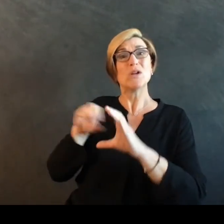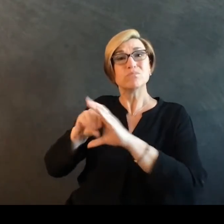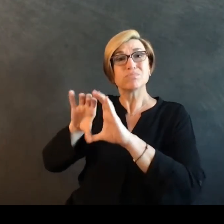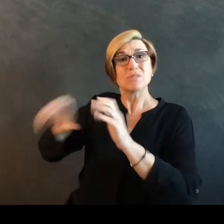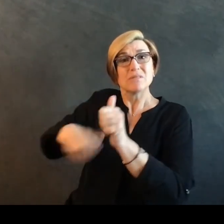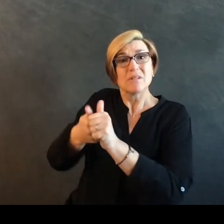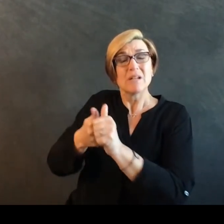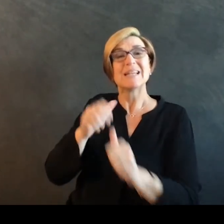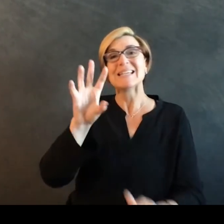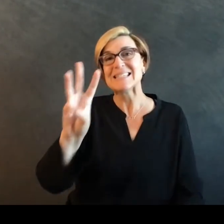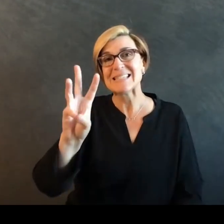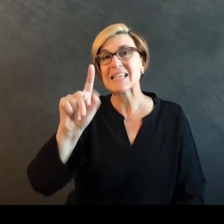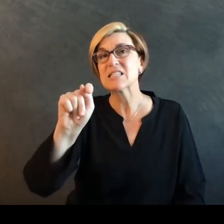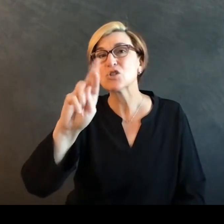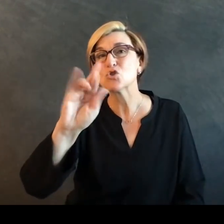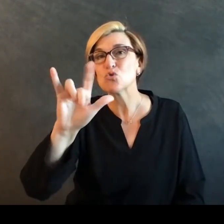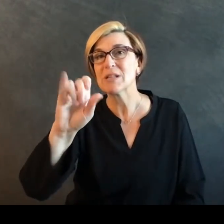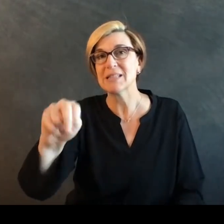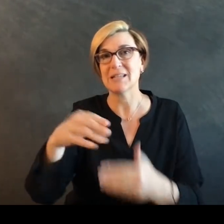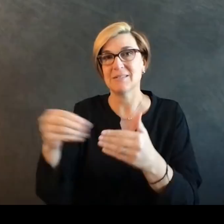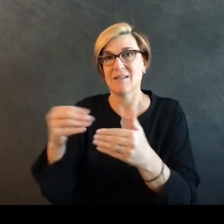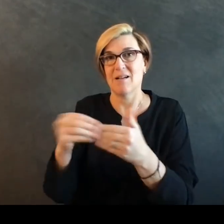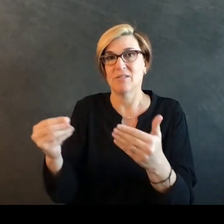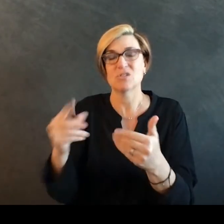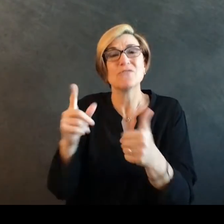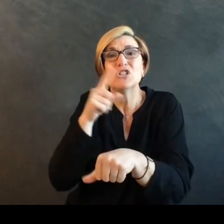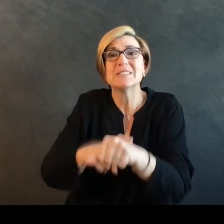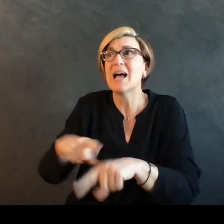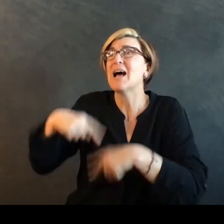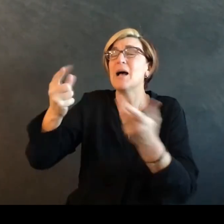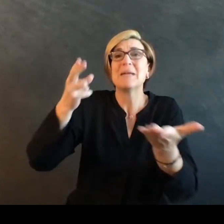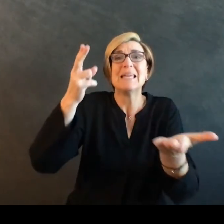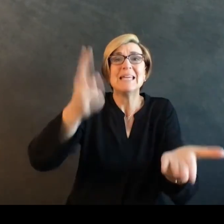never been done between us and the Fed to put into the economy to support